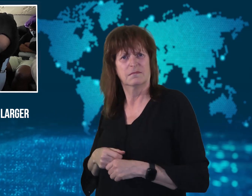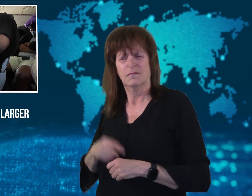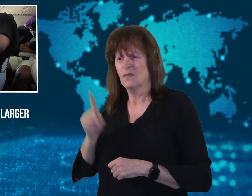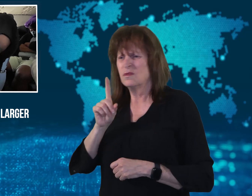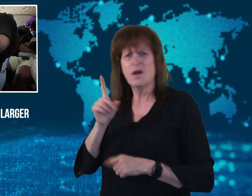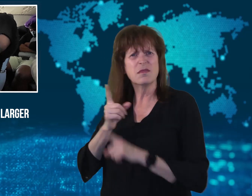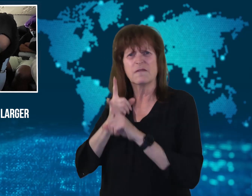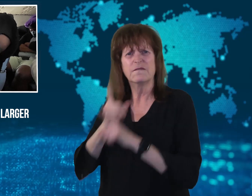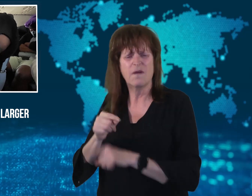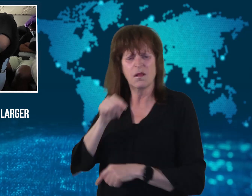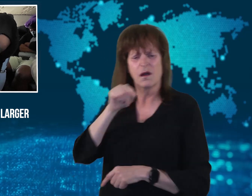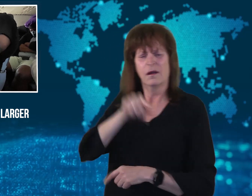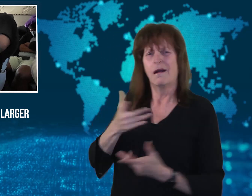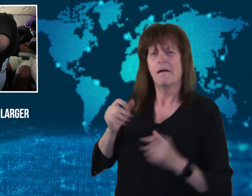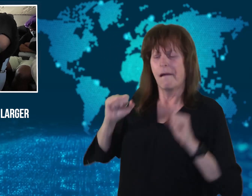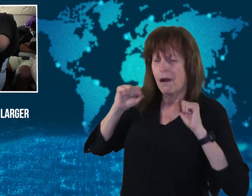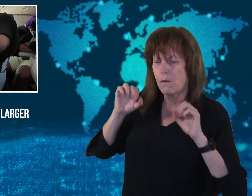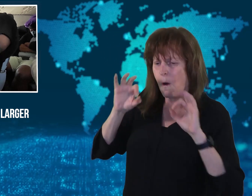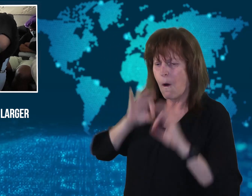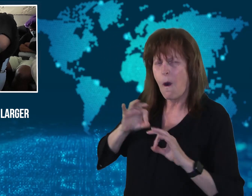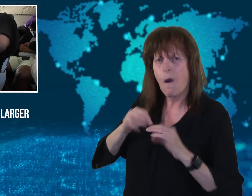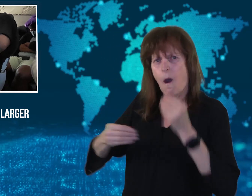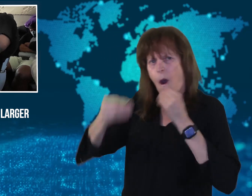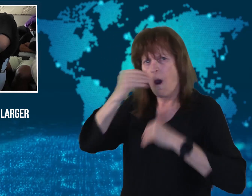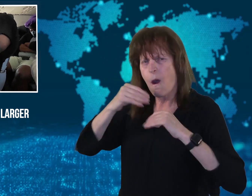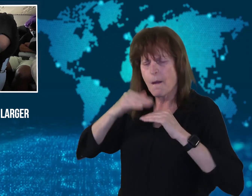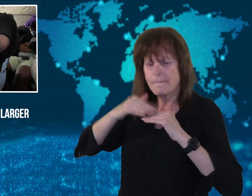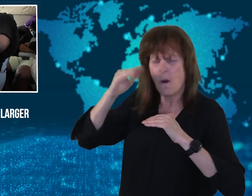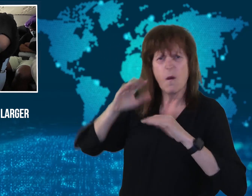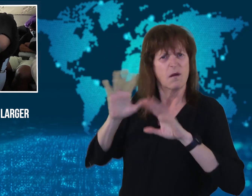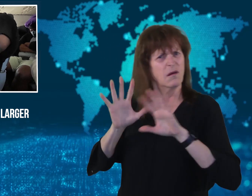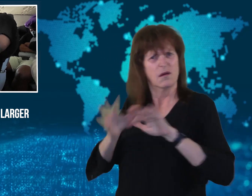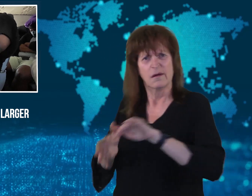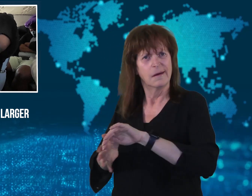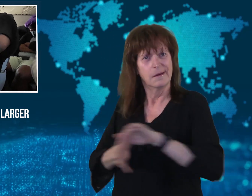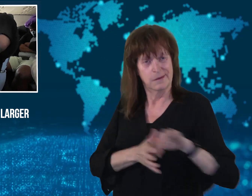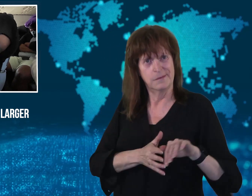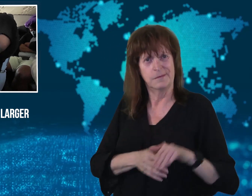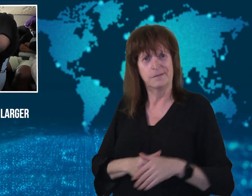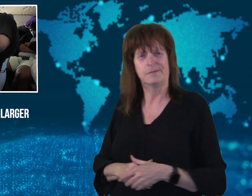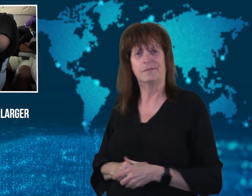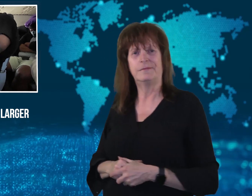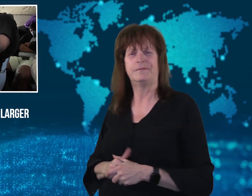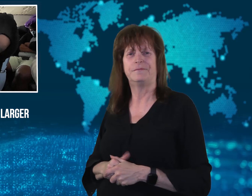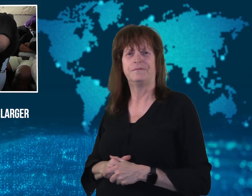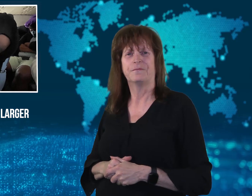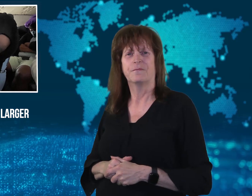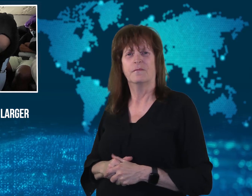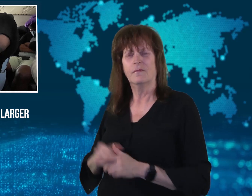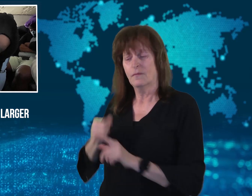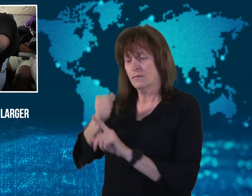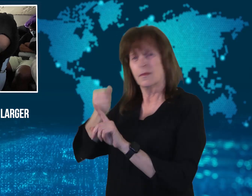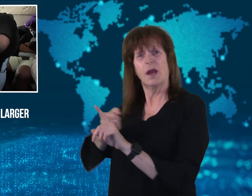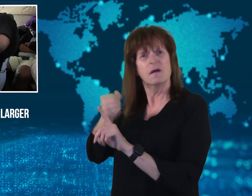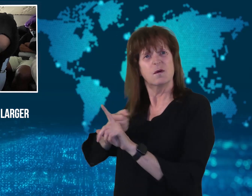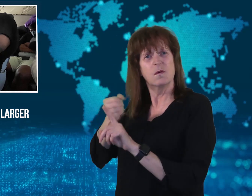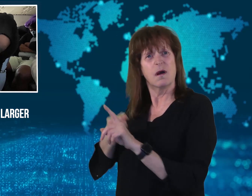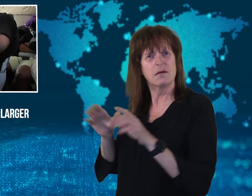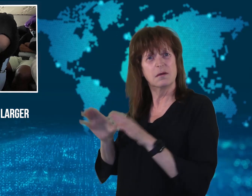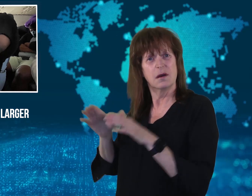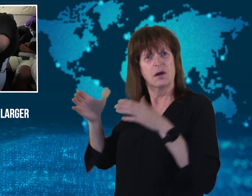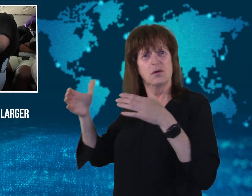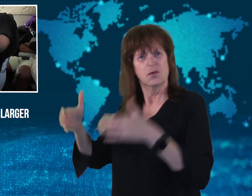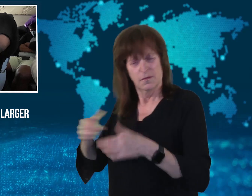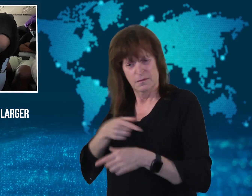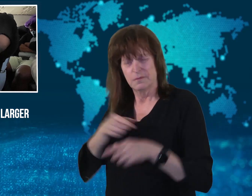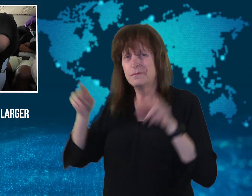It is not just based on diet choices.